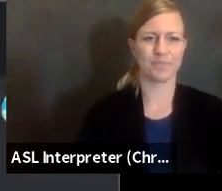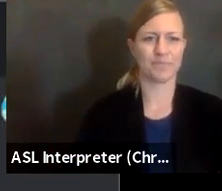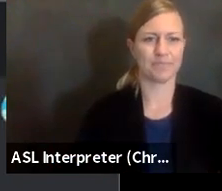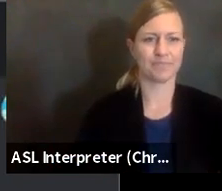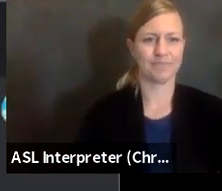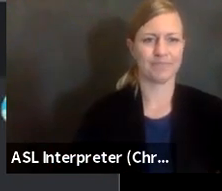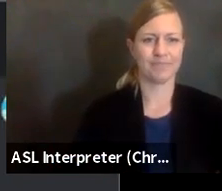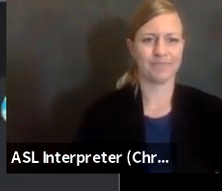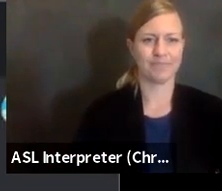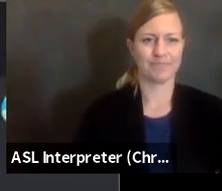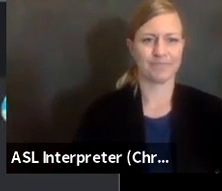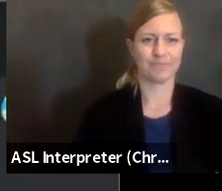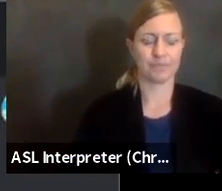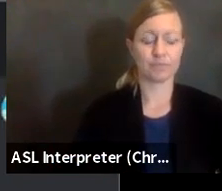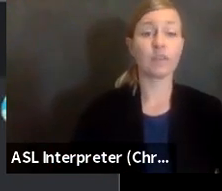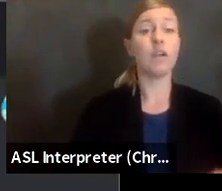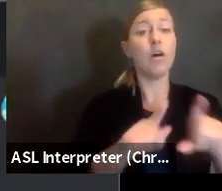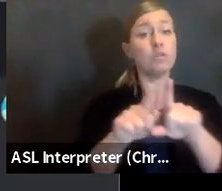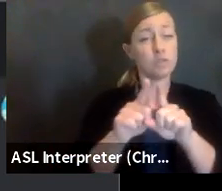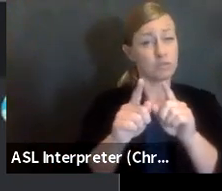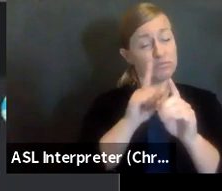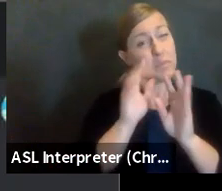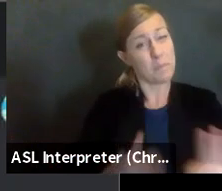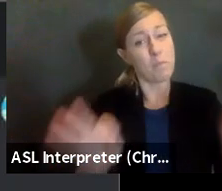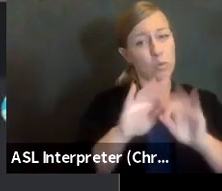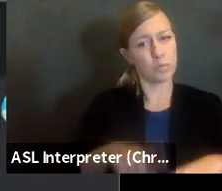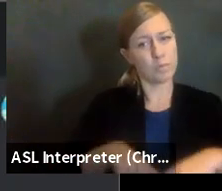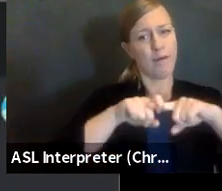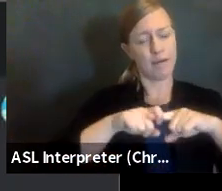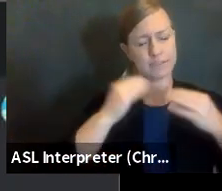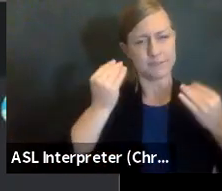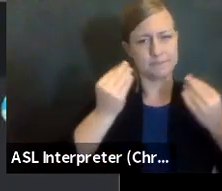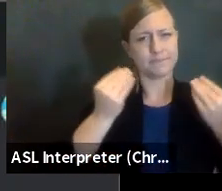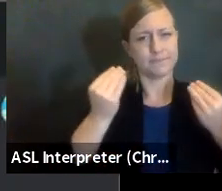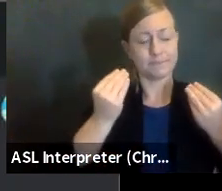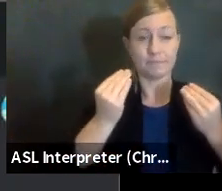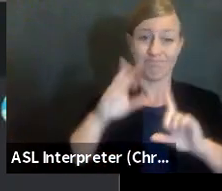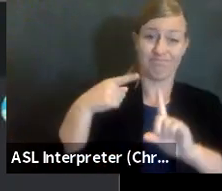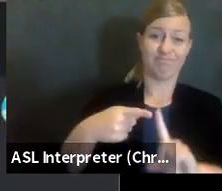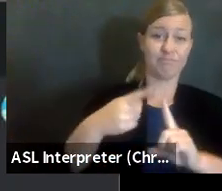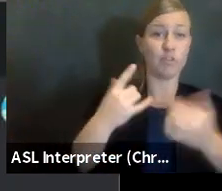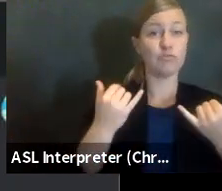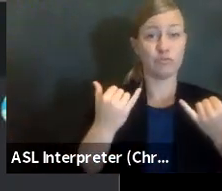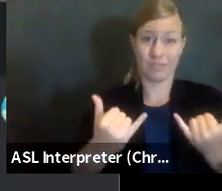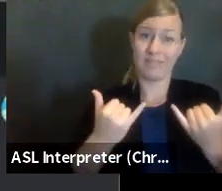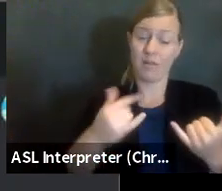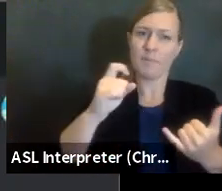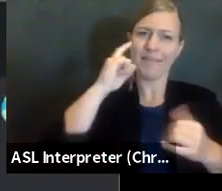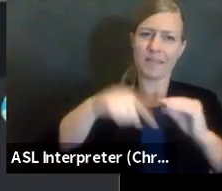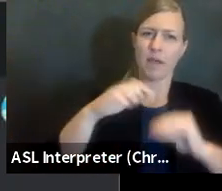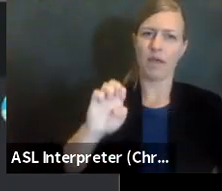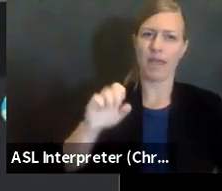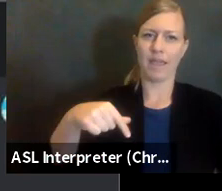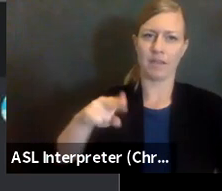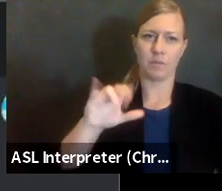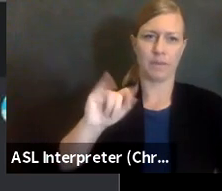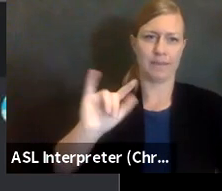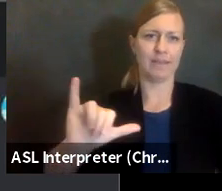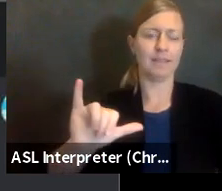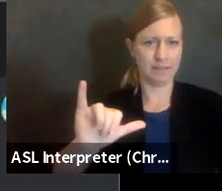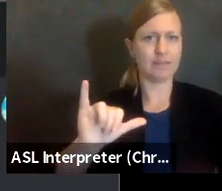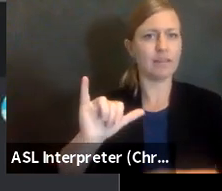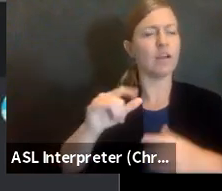ESD 101 - Jeff Crawford: We also want to take a moment and be mindful that especially where we are today, we must keep equity at the center of our work guiding us as we're reimagining what school looks like.